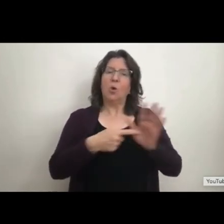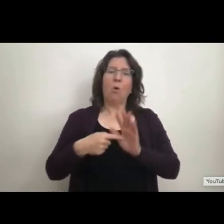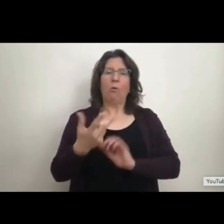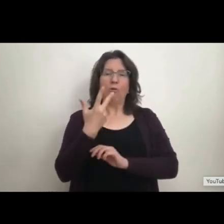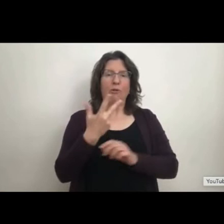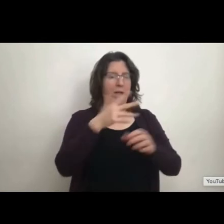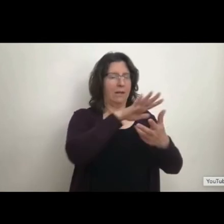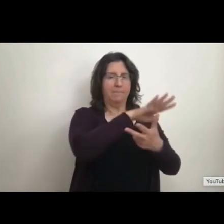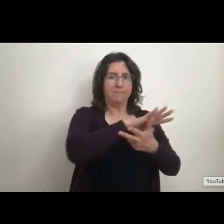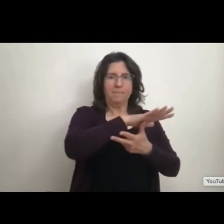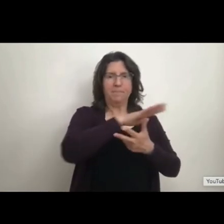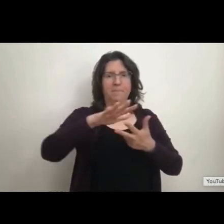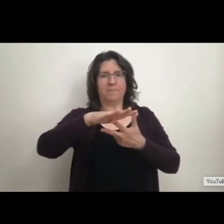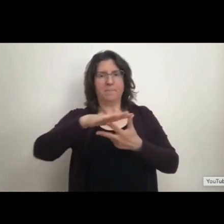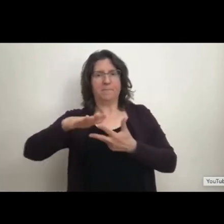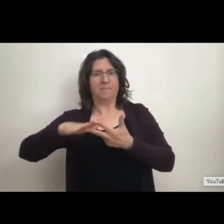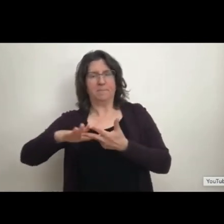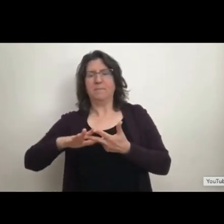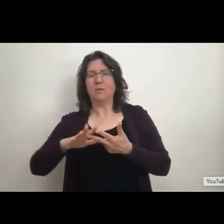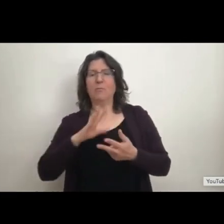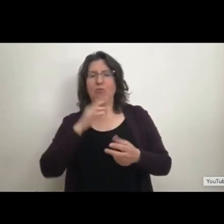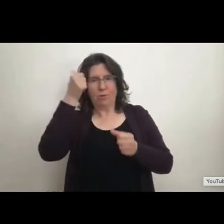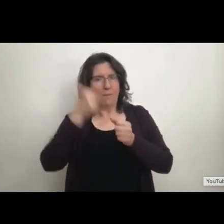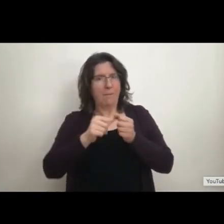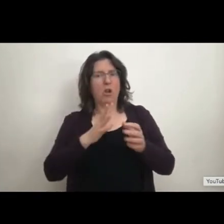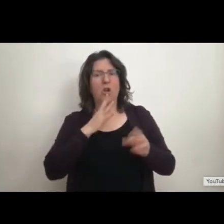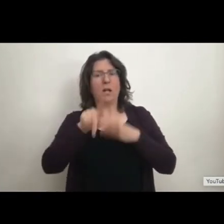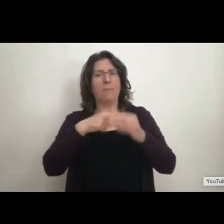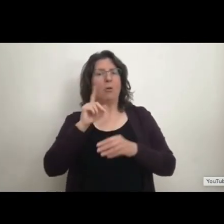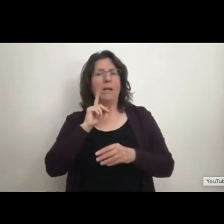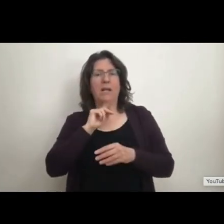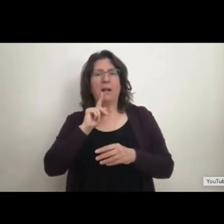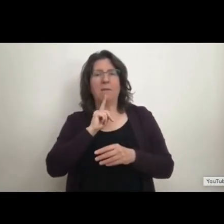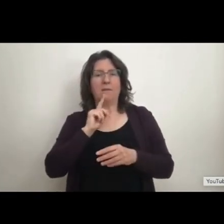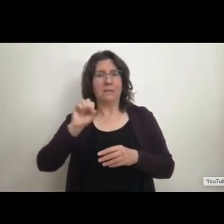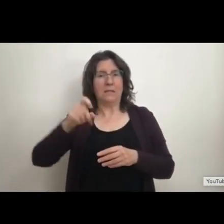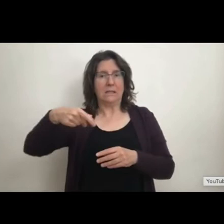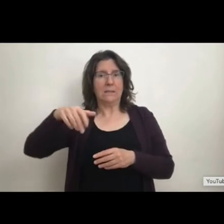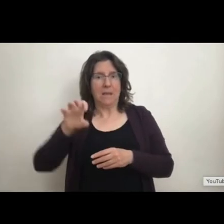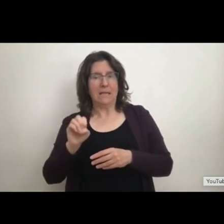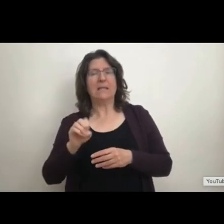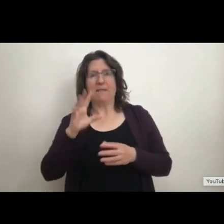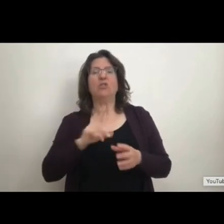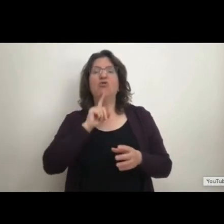The installation had three areas. Do you remember the discussion previously about 'deaf space'?